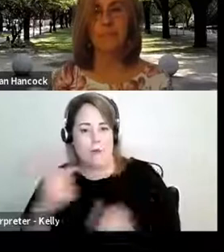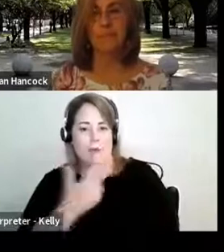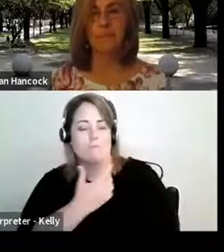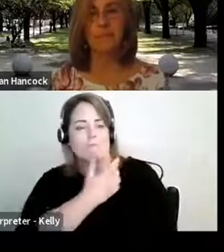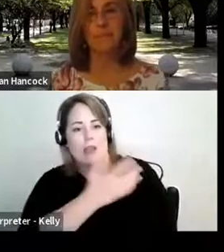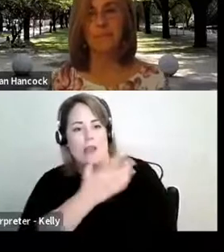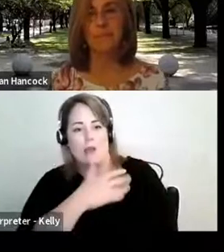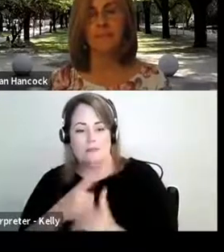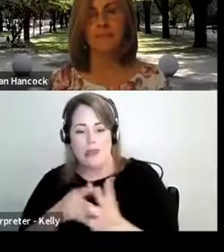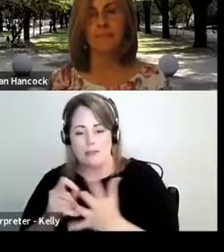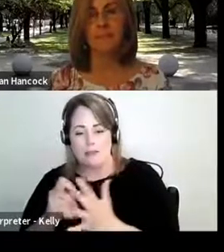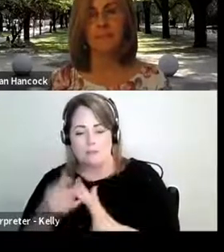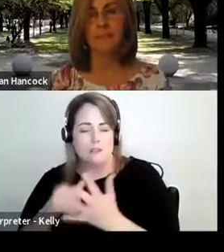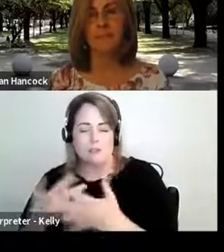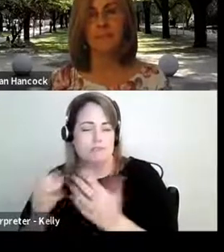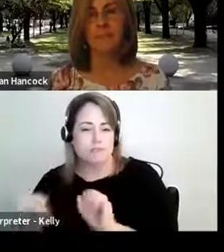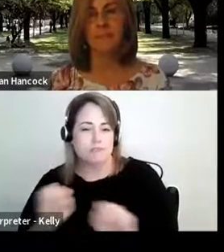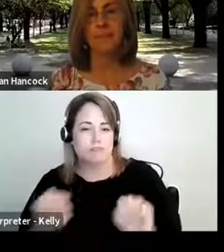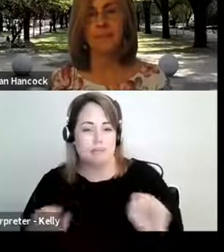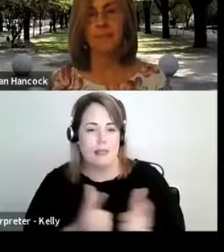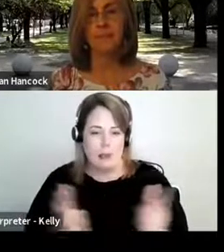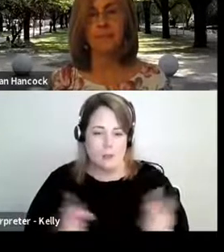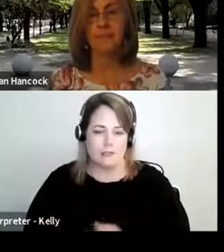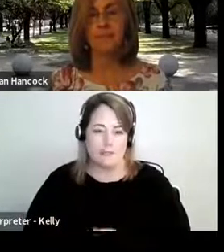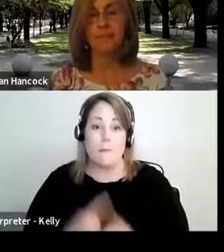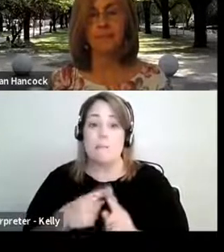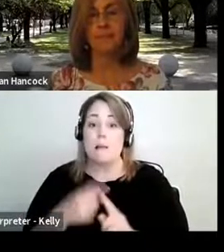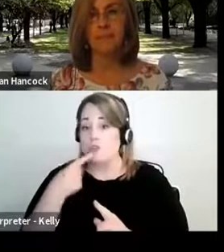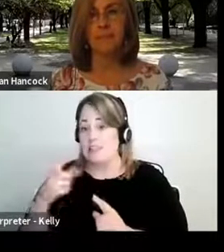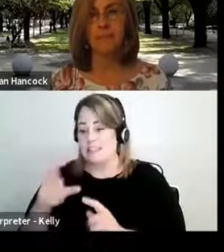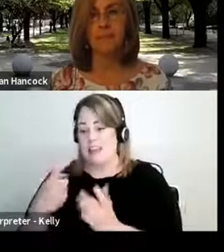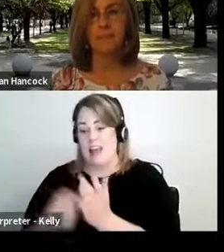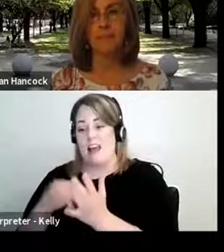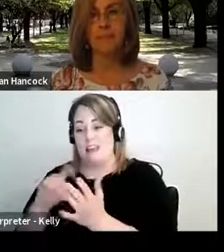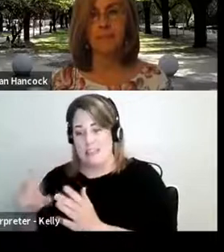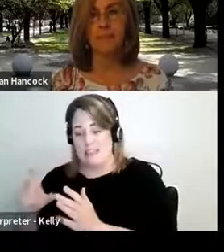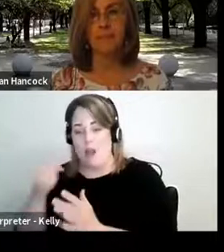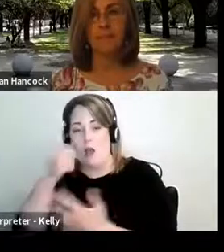you said about the resources on the CRC, and I know UTAS and Spearmint, the resources that were